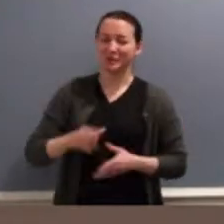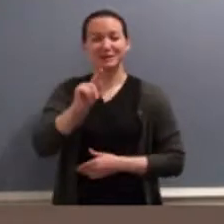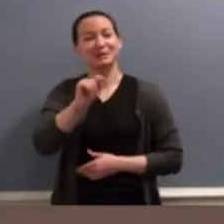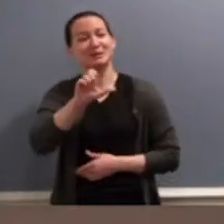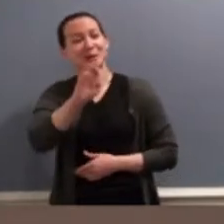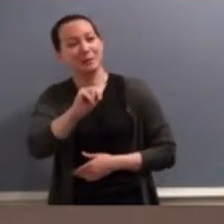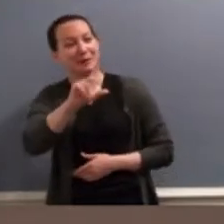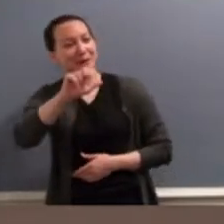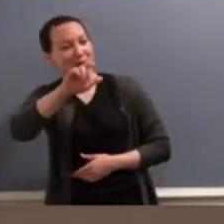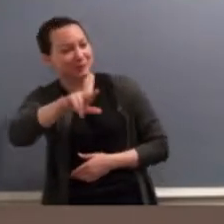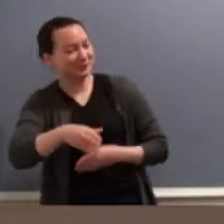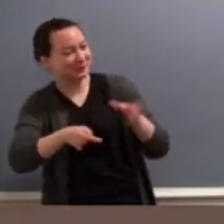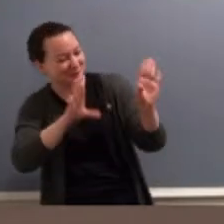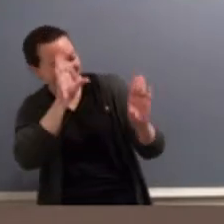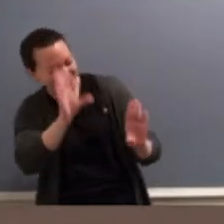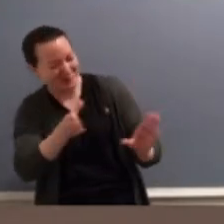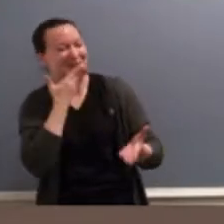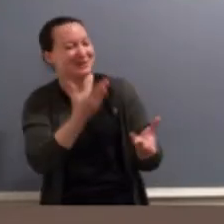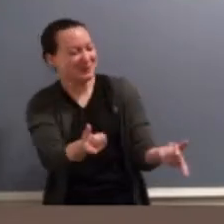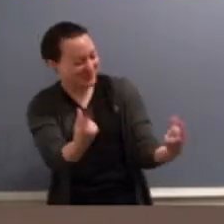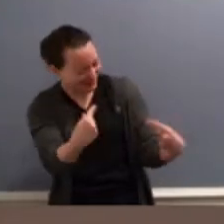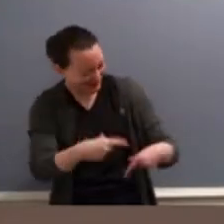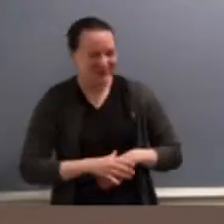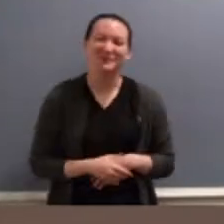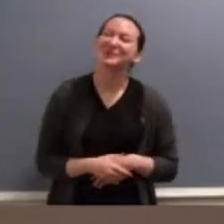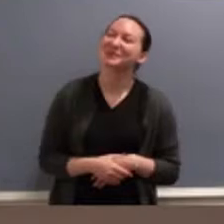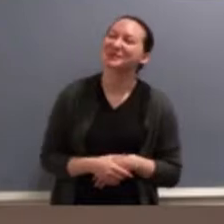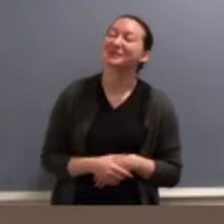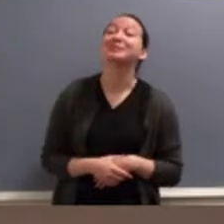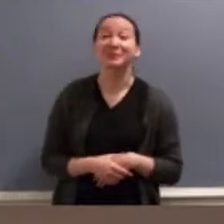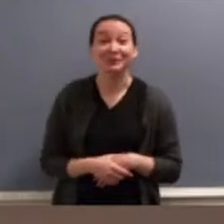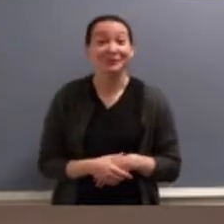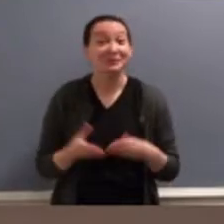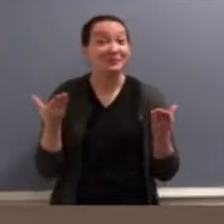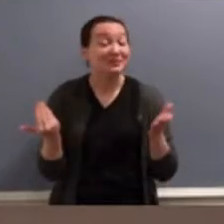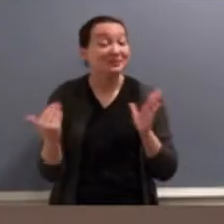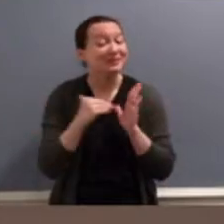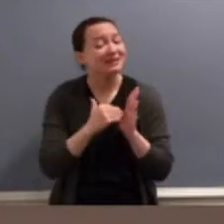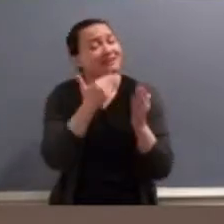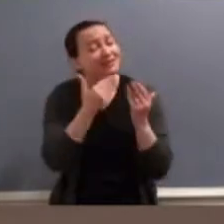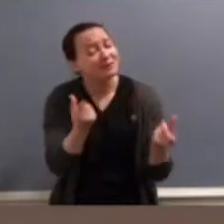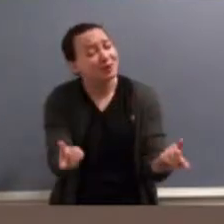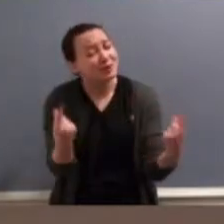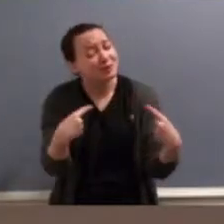with us Mr Carroll thank you for sharing with us so here again thank you for coming we welcome you